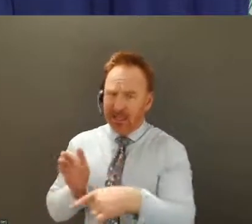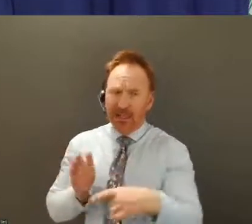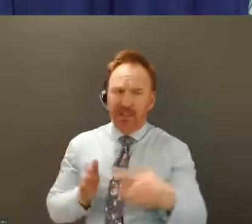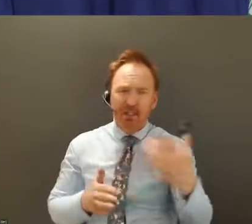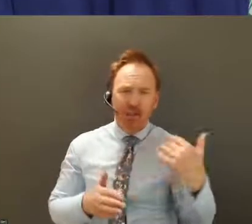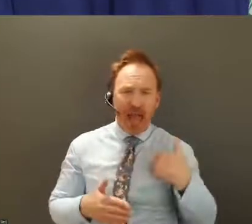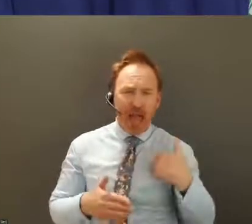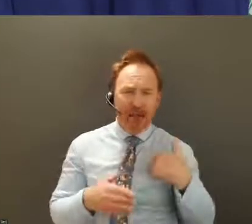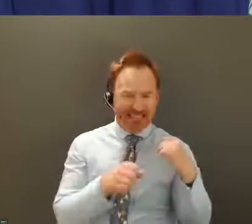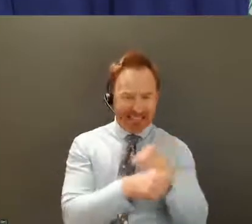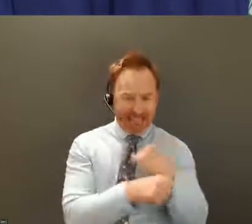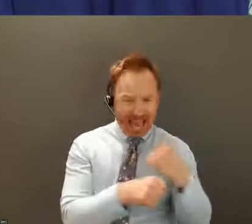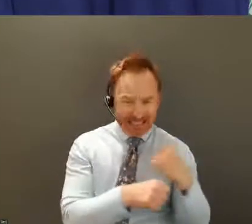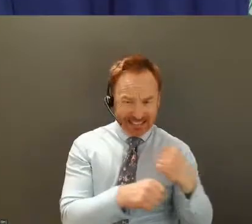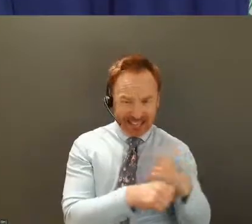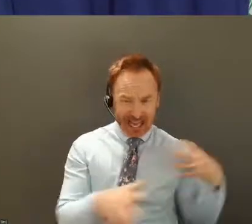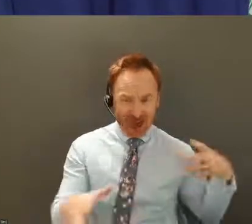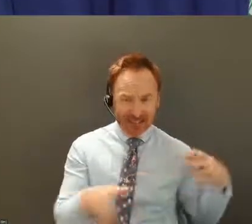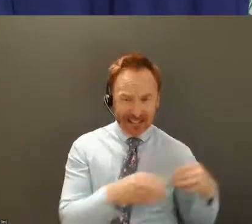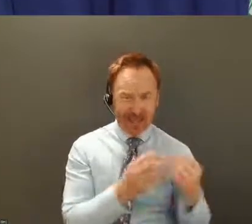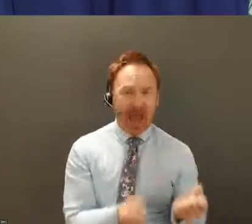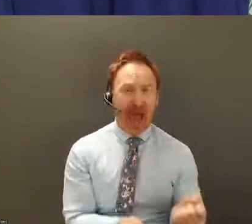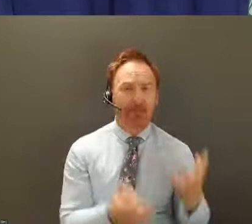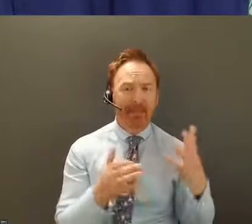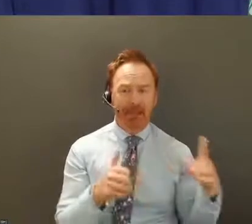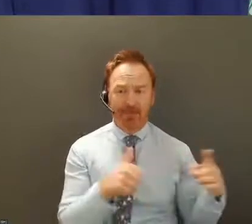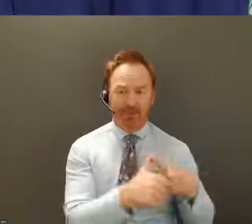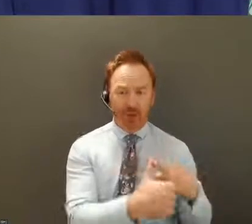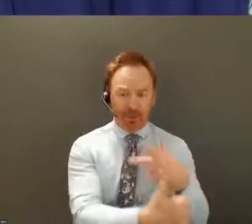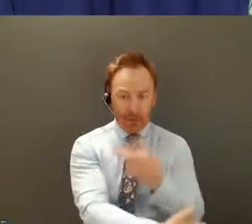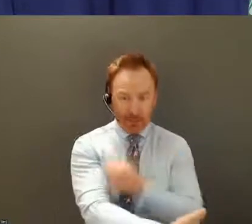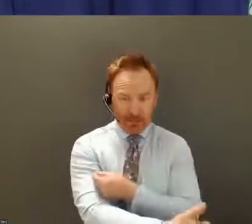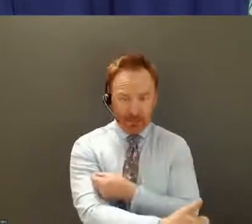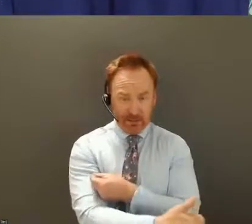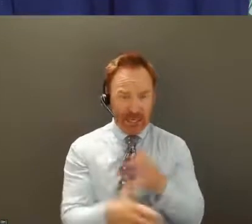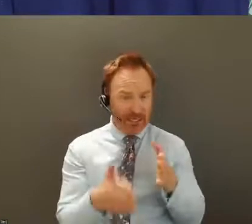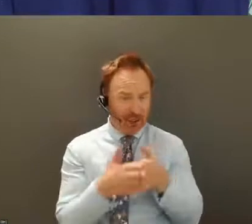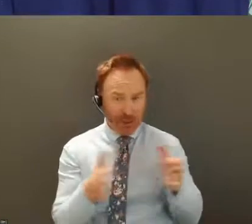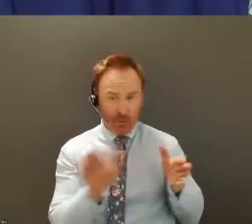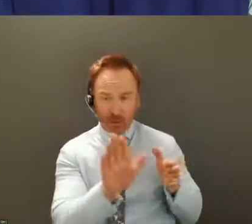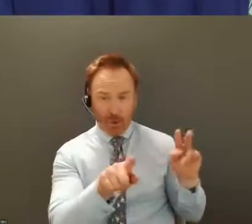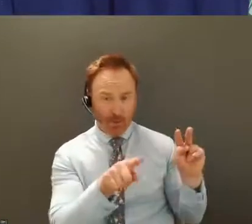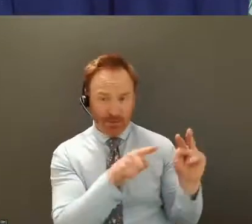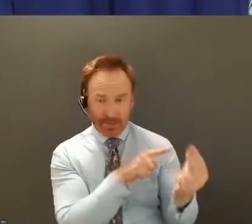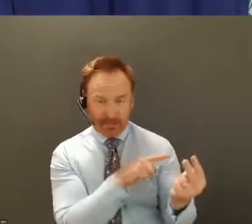outtake is not enough for us to tolerate an outbreak.